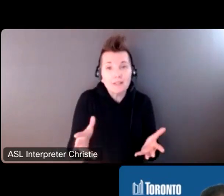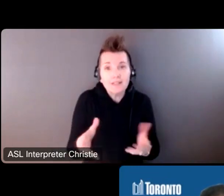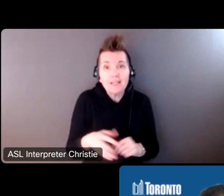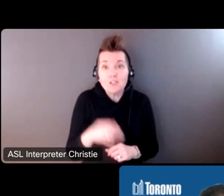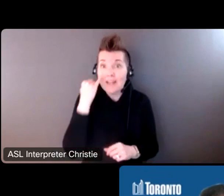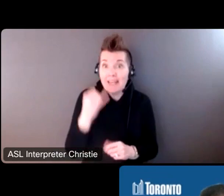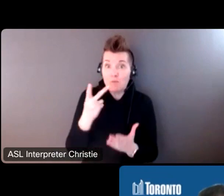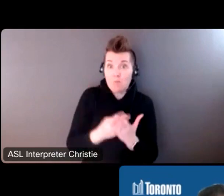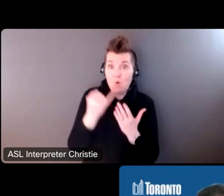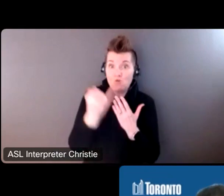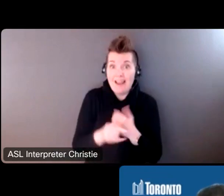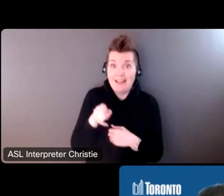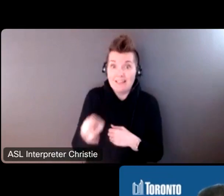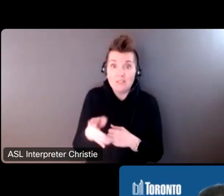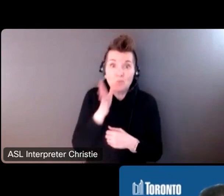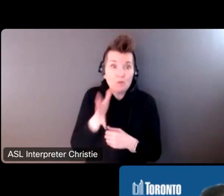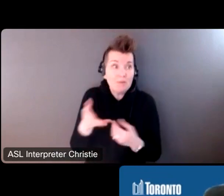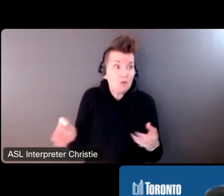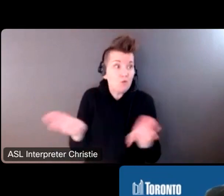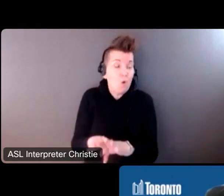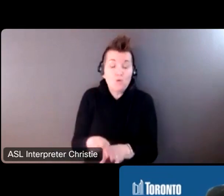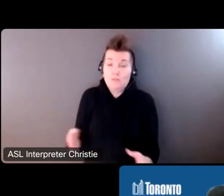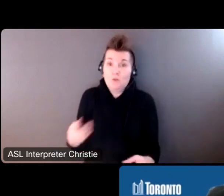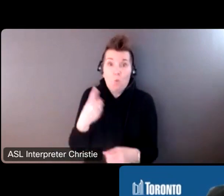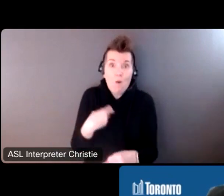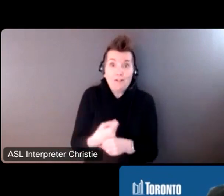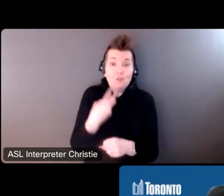is going to be for multiple years. Every project should have that lens.